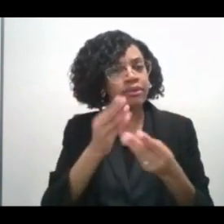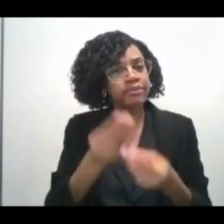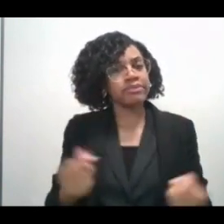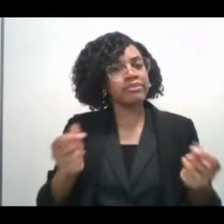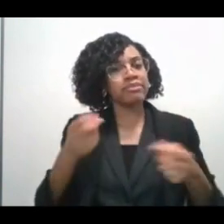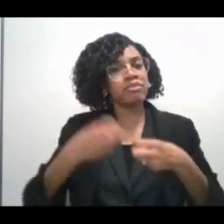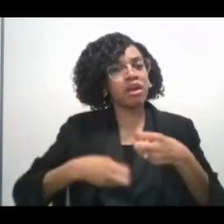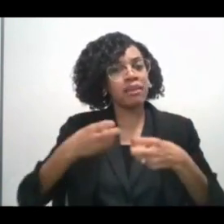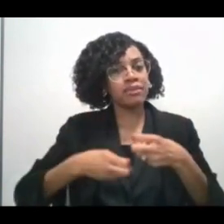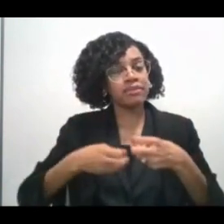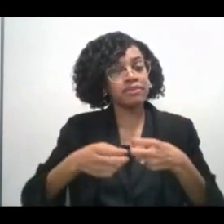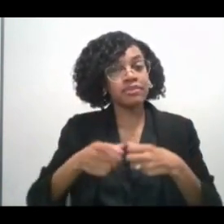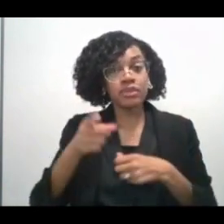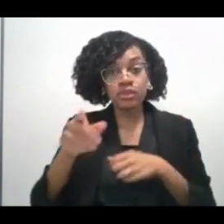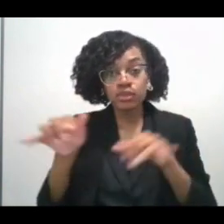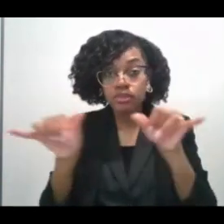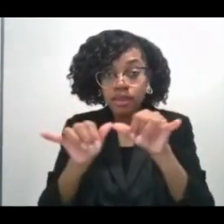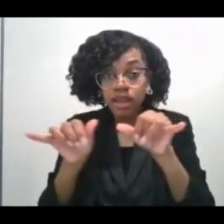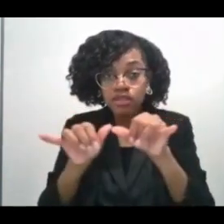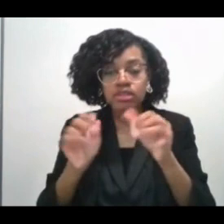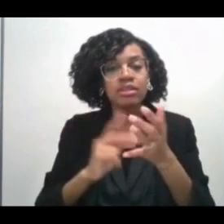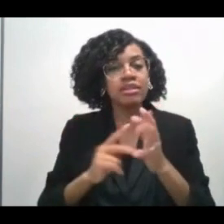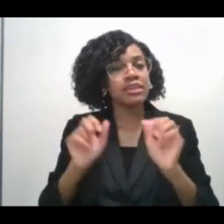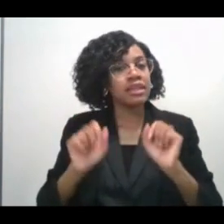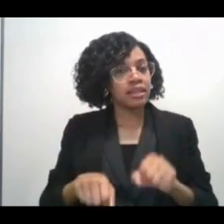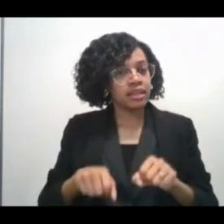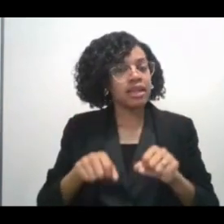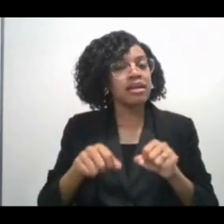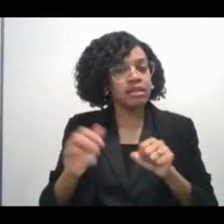it is you can do something about it. And you can show that to the